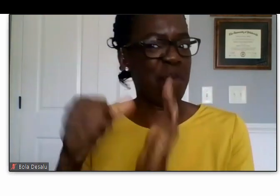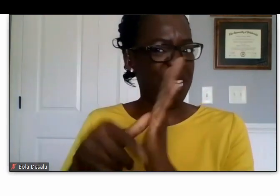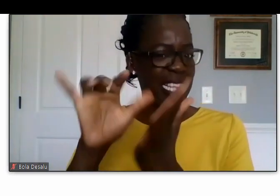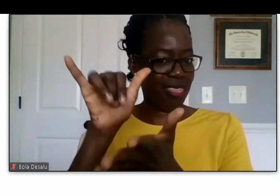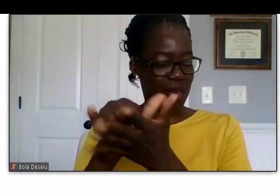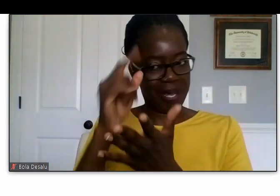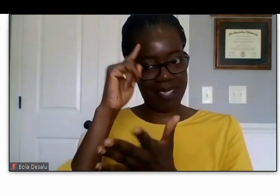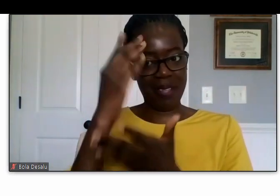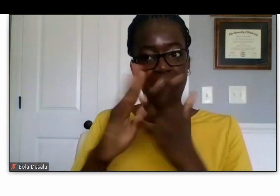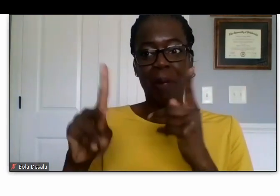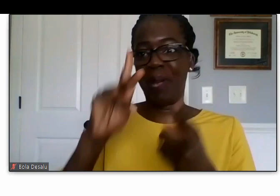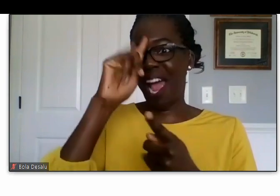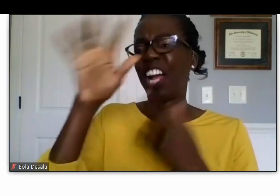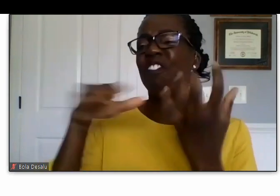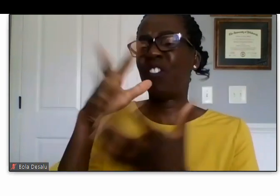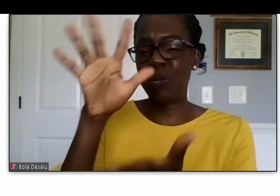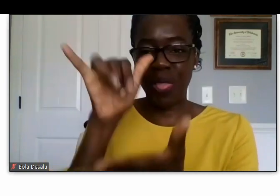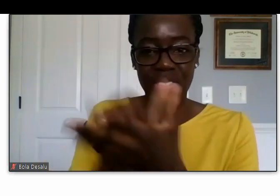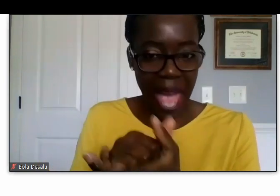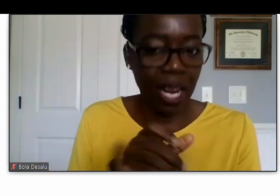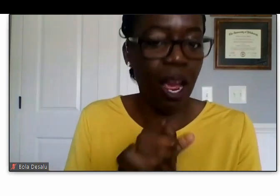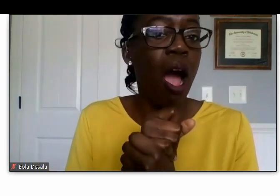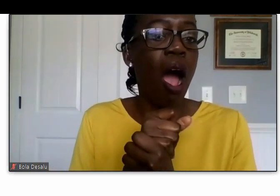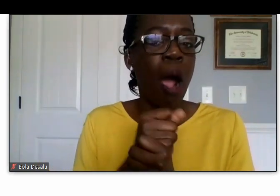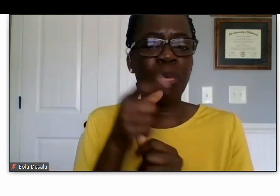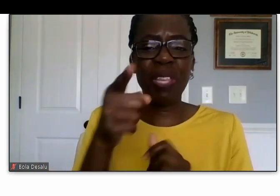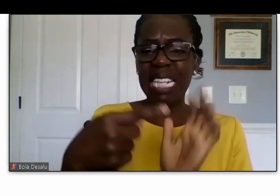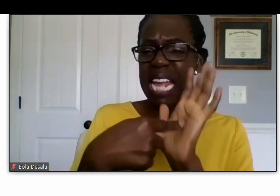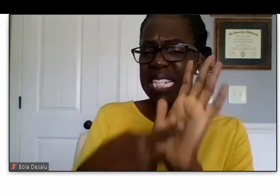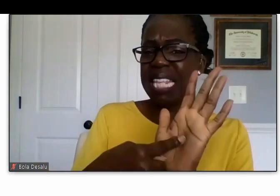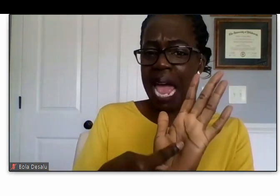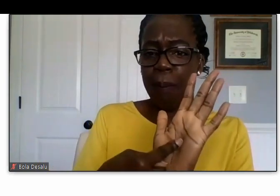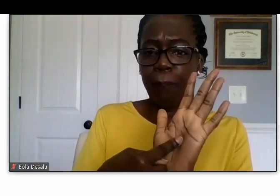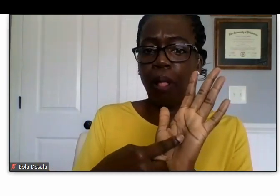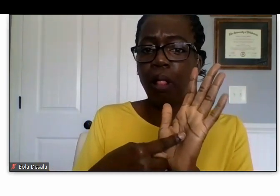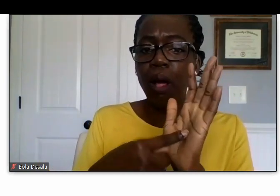Now WebEx Webinar, - now I want to make sure that people get those two things confused